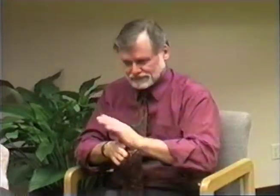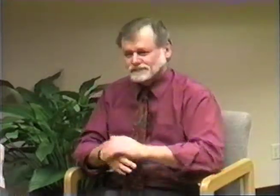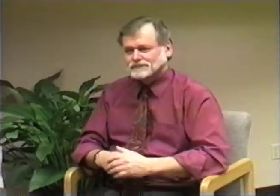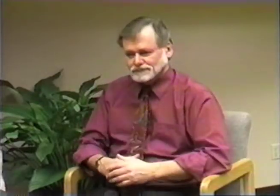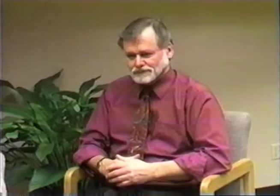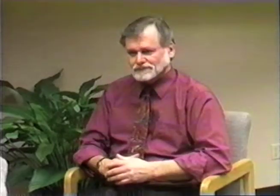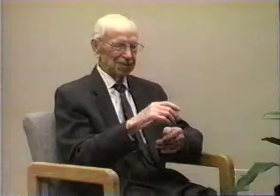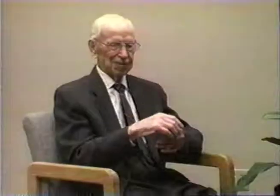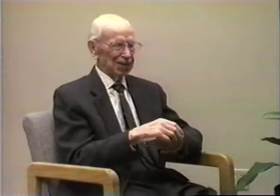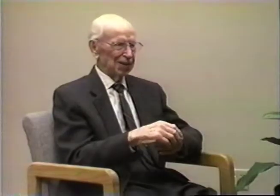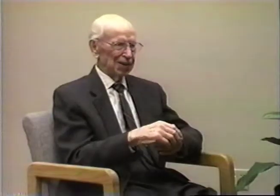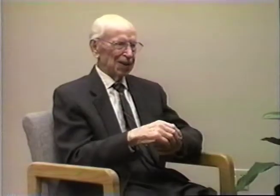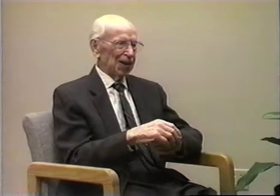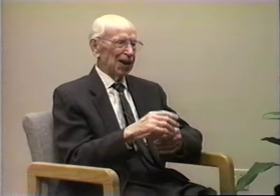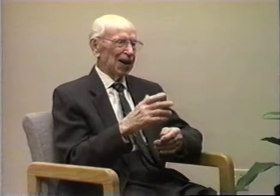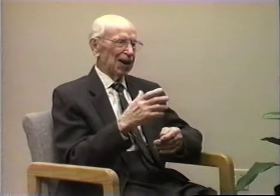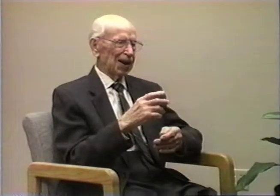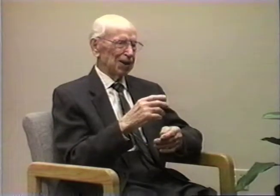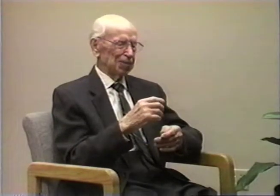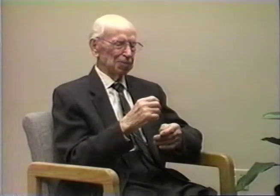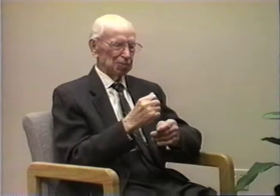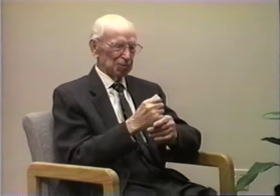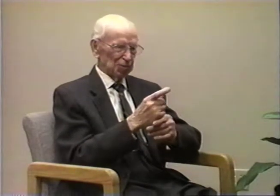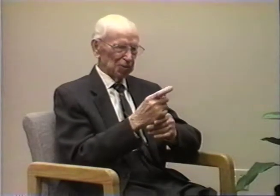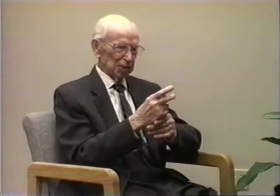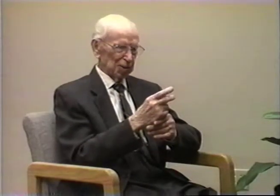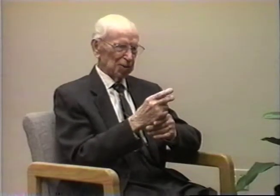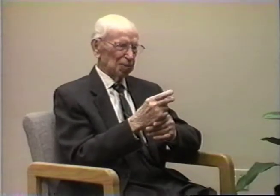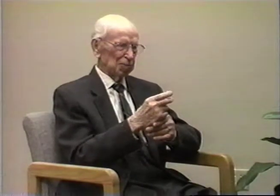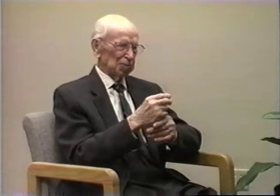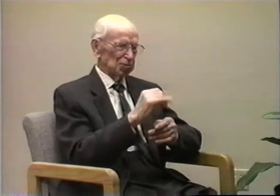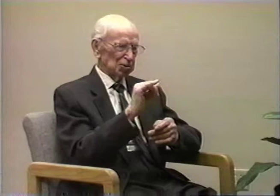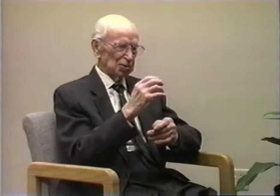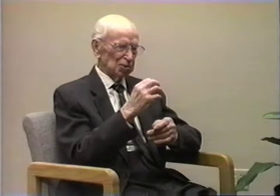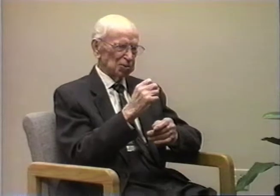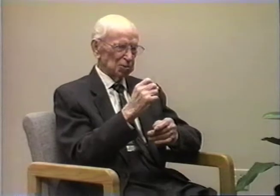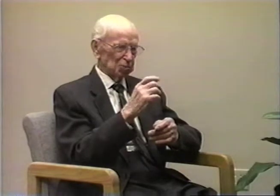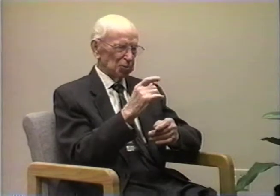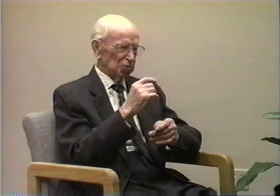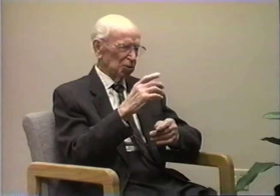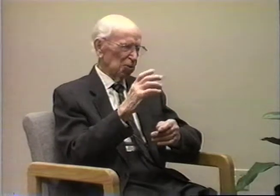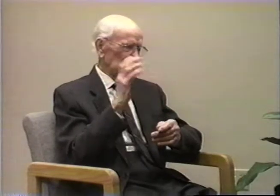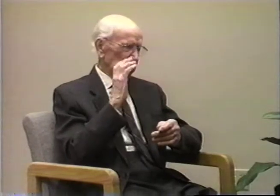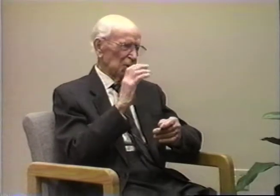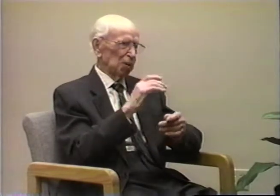Excuse me, business? Well, for their many business meetings.